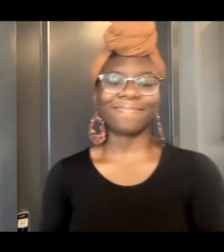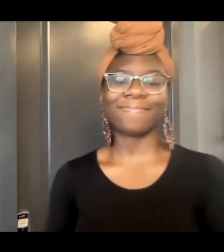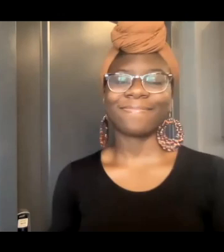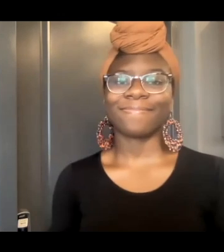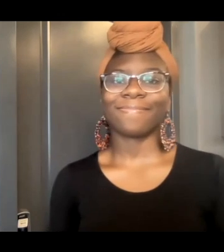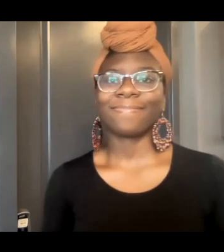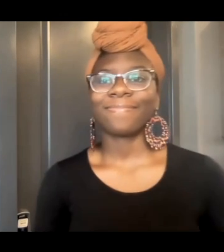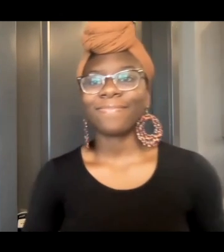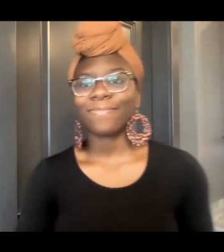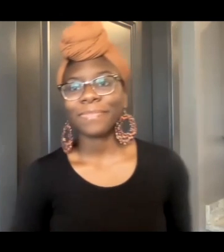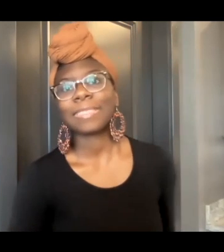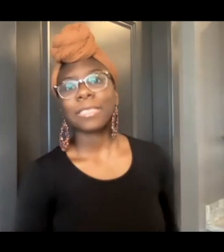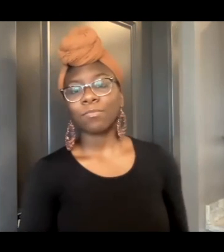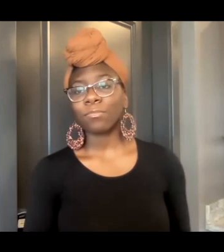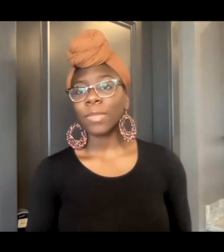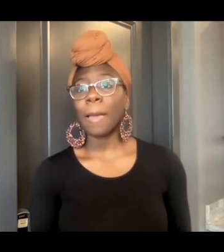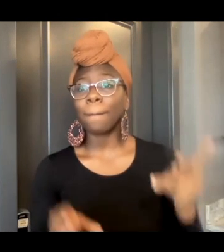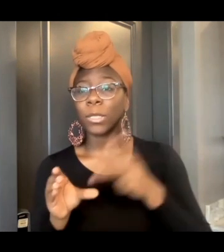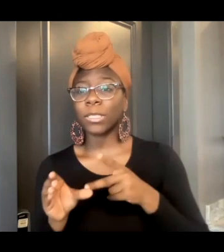students.